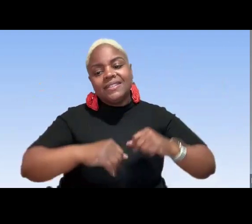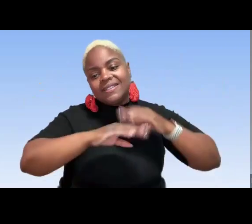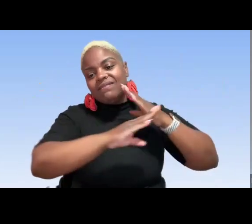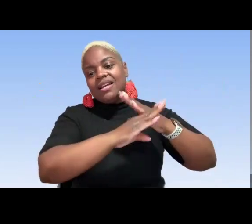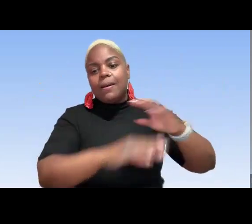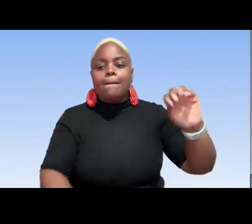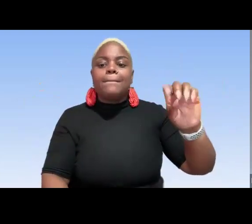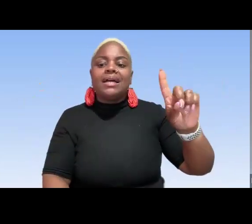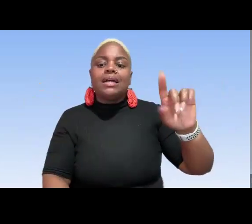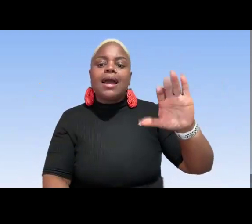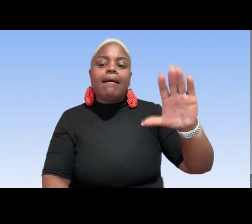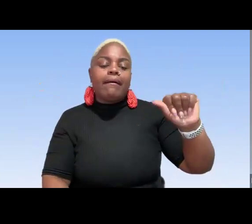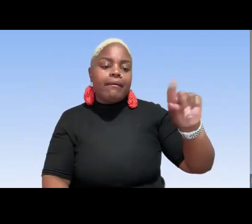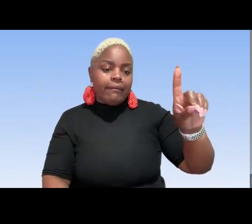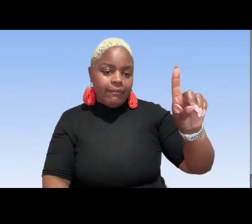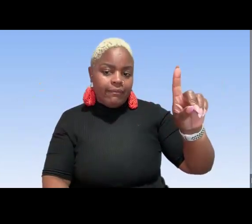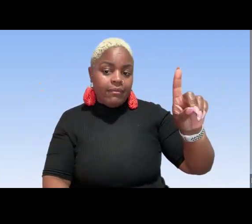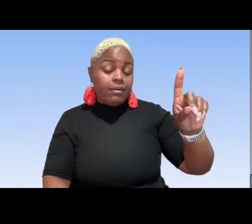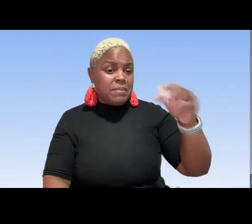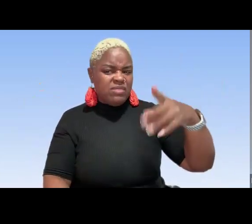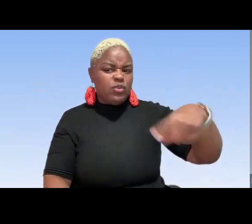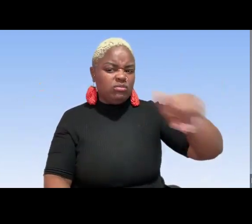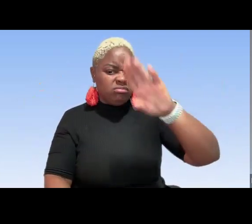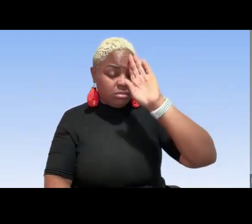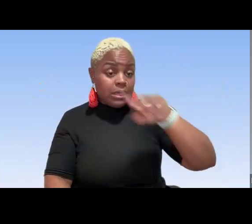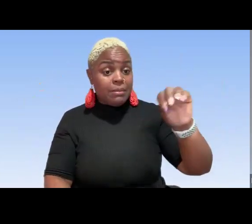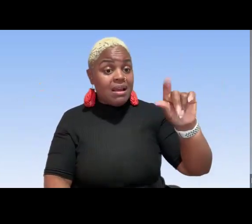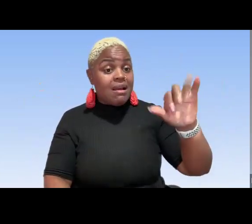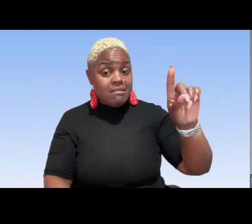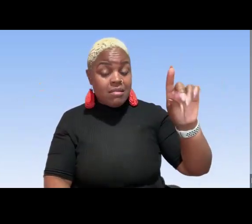And as many of you know, Medicaid funds home care and health care for so many of us.